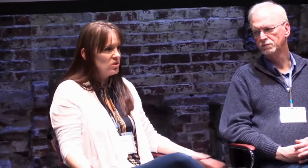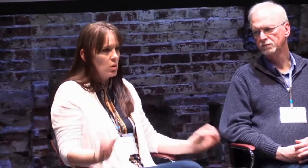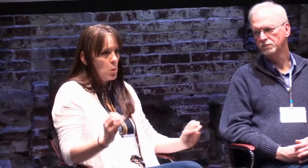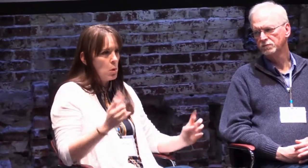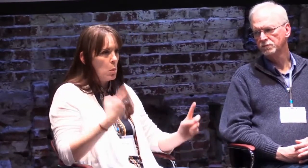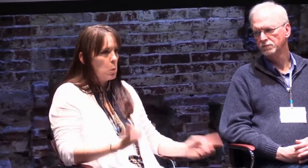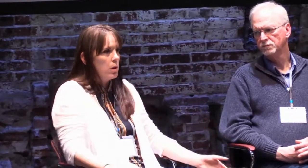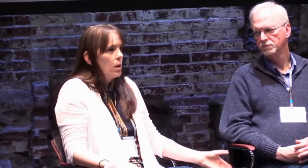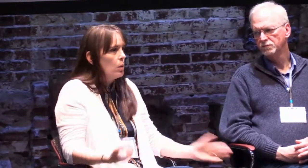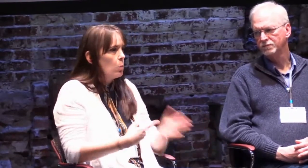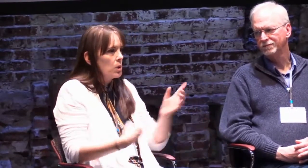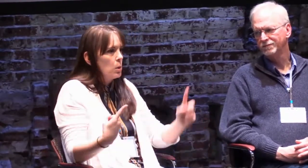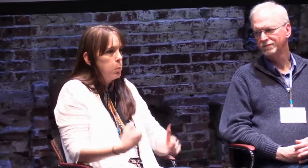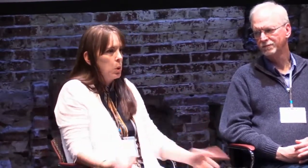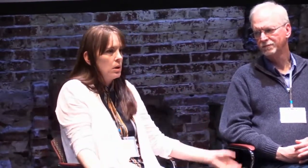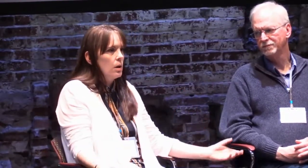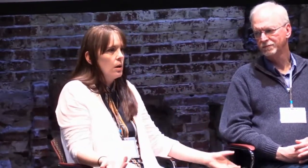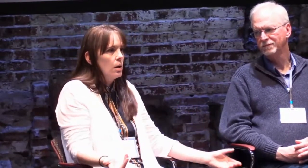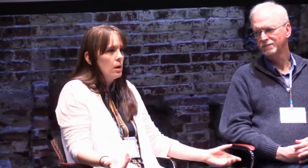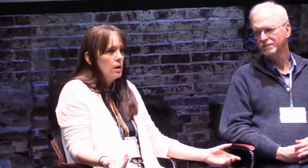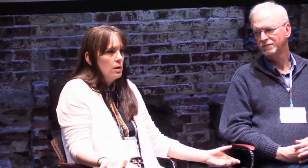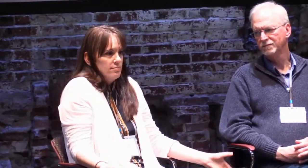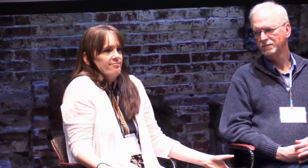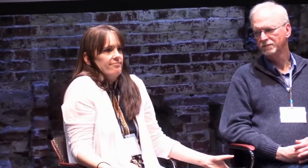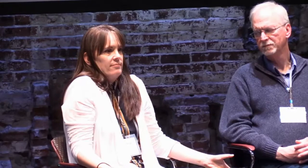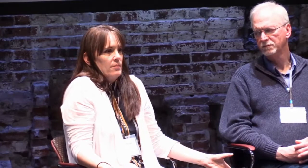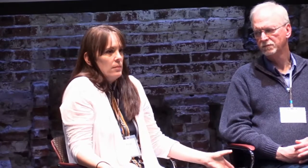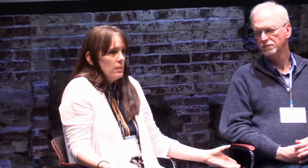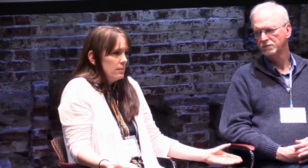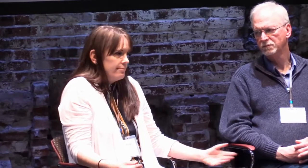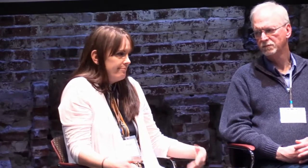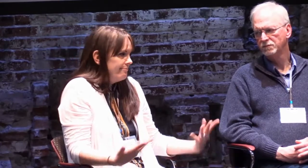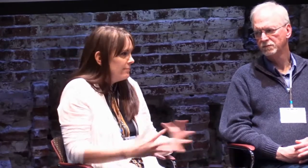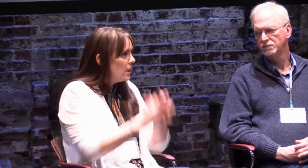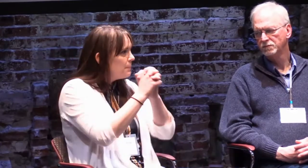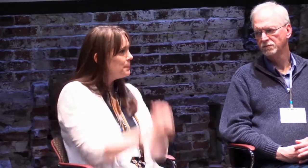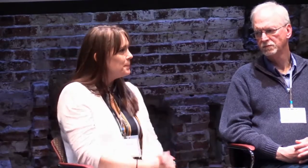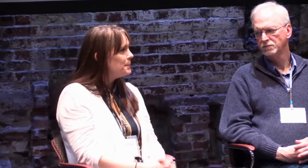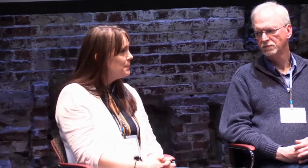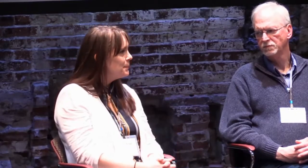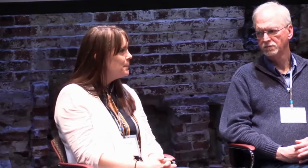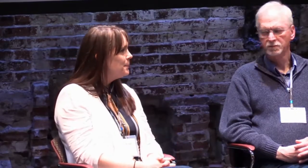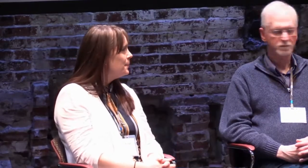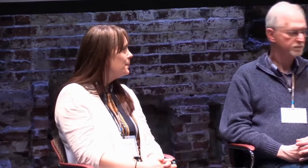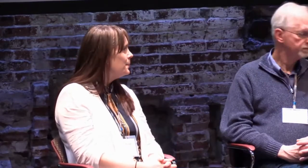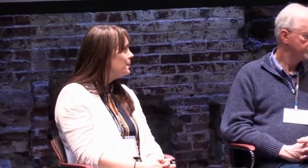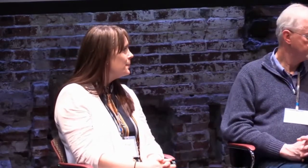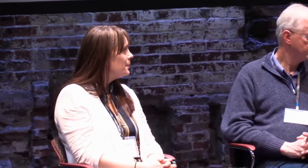And after you've met the objectives of the plan, you don't stop.